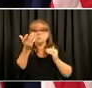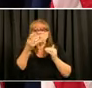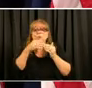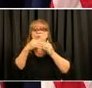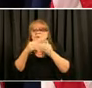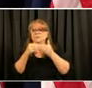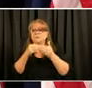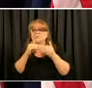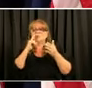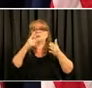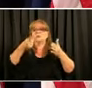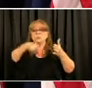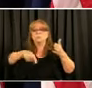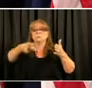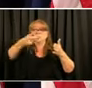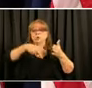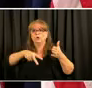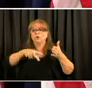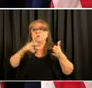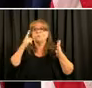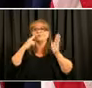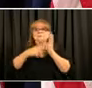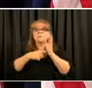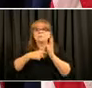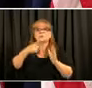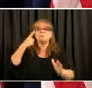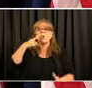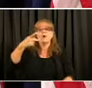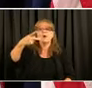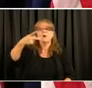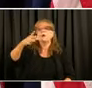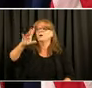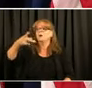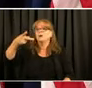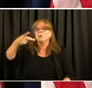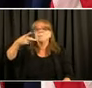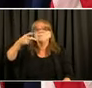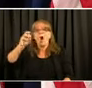and empower parents to do that uh gotten rid of red tape there we've we've obviously been able to